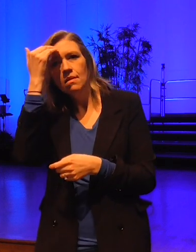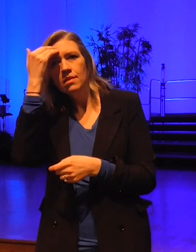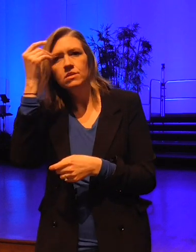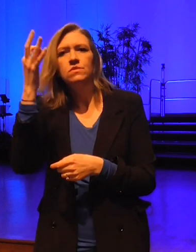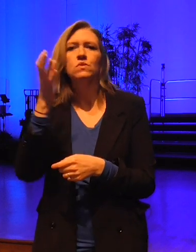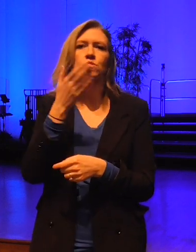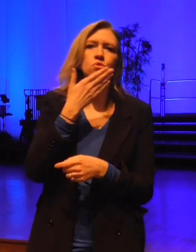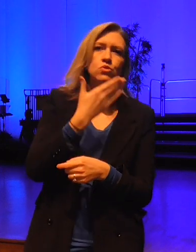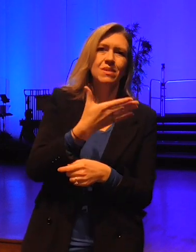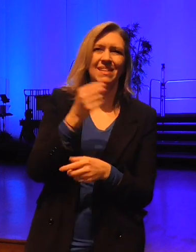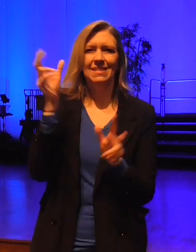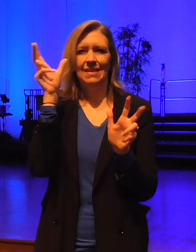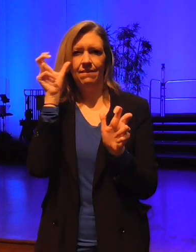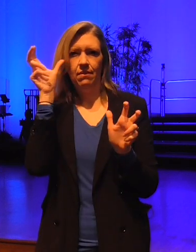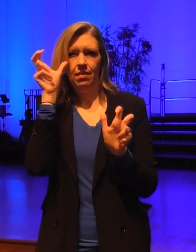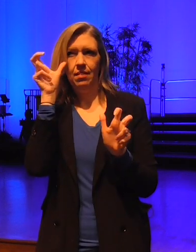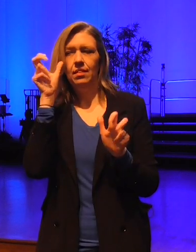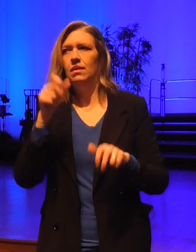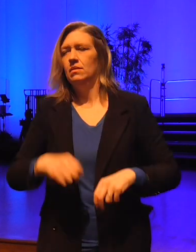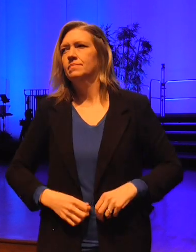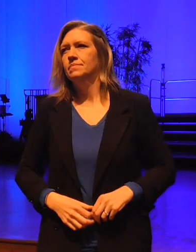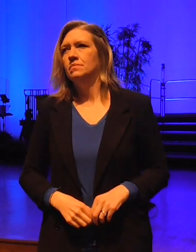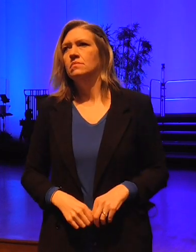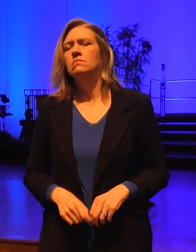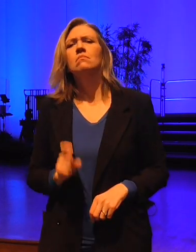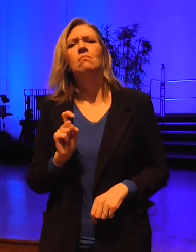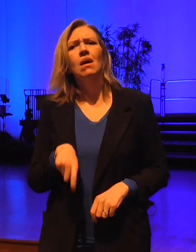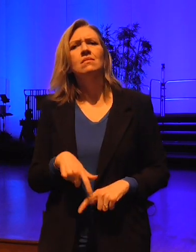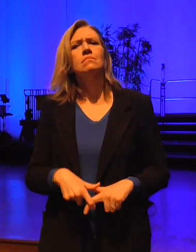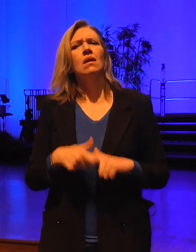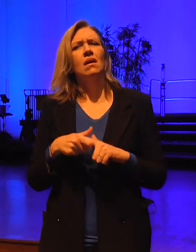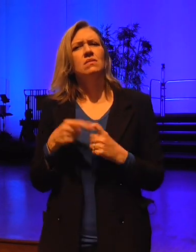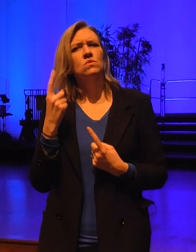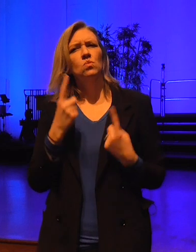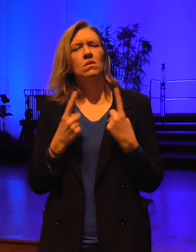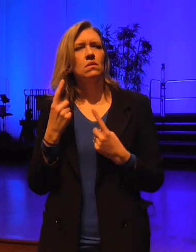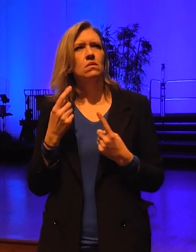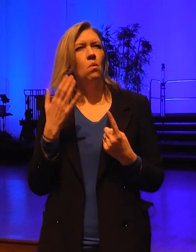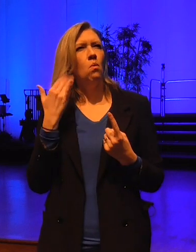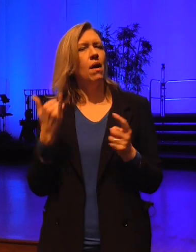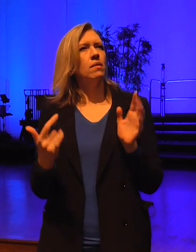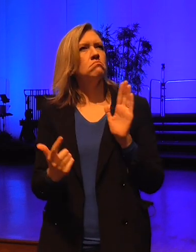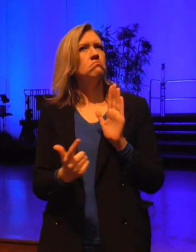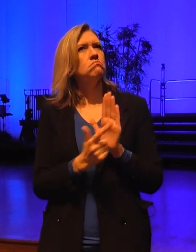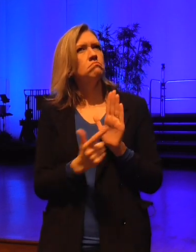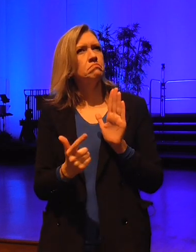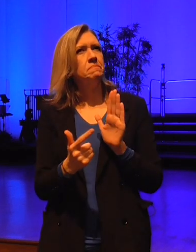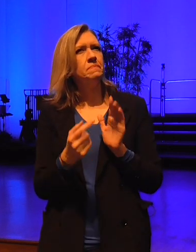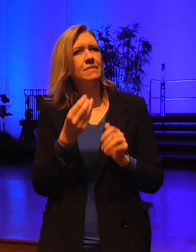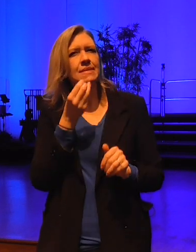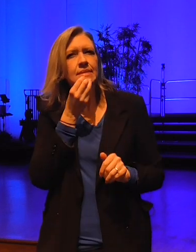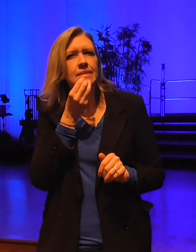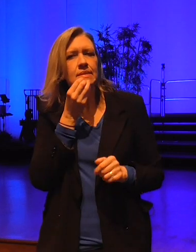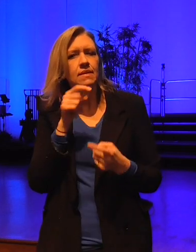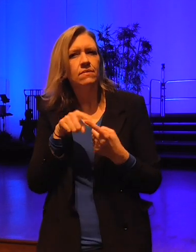and Evil and one must pause and wonder why would they be forbidden from eating from that tree and